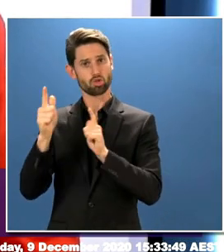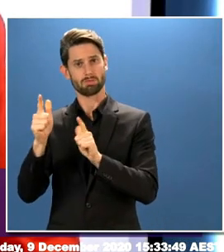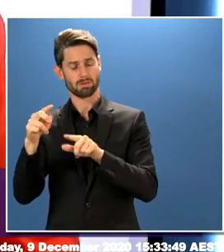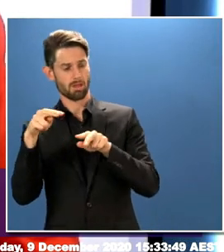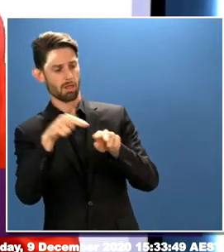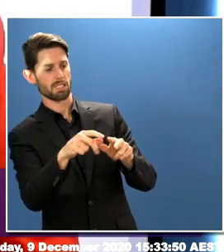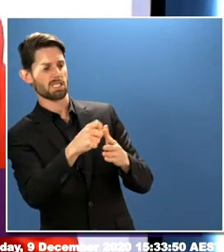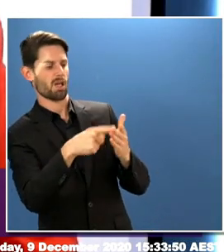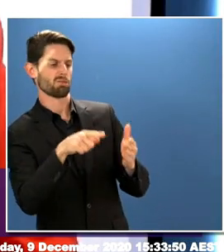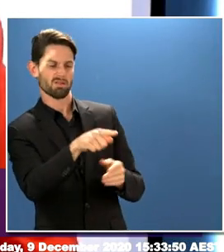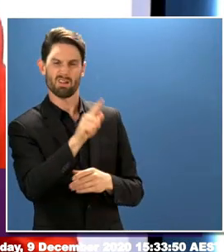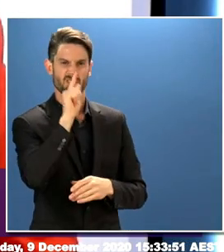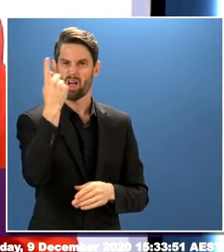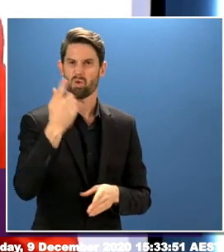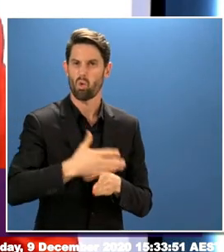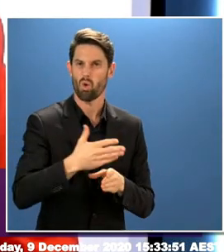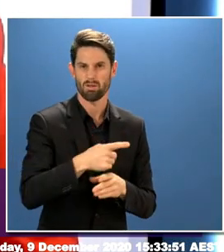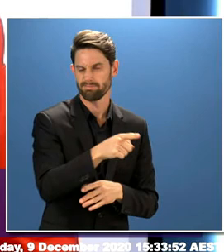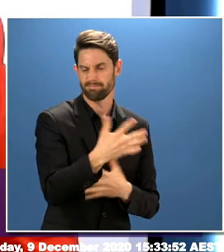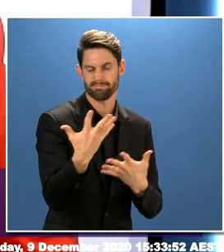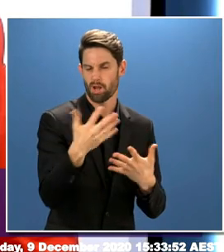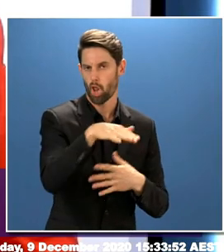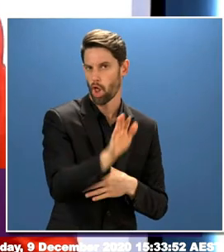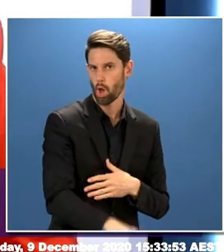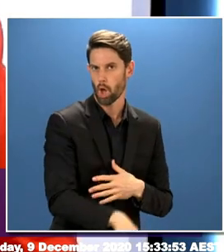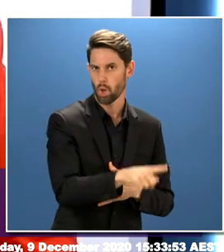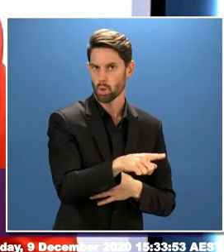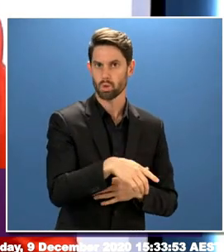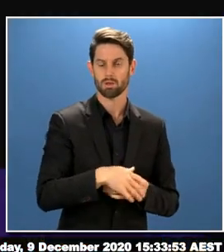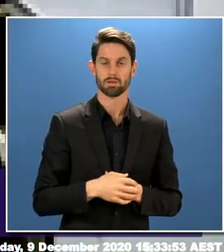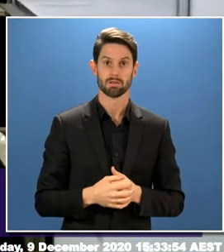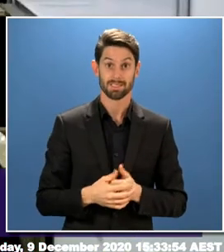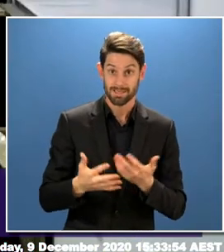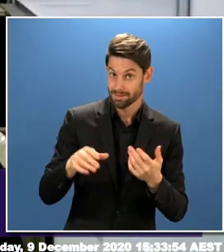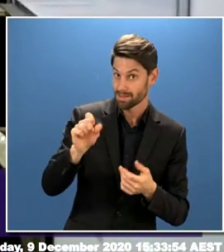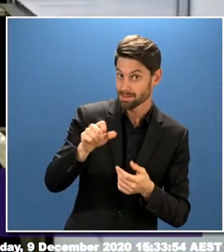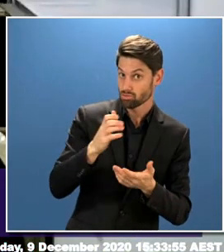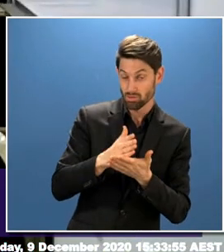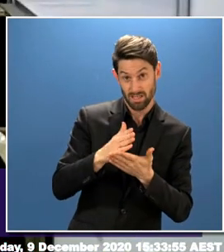Yeah, absolutely. And until we deal with the demand-side issues which 30 years of research has